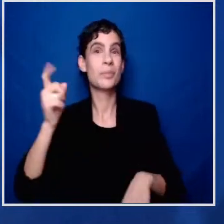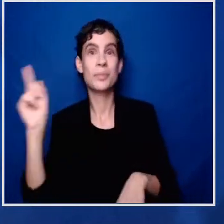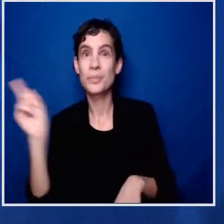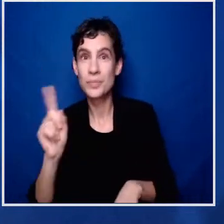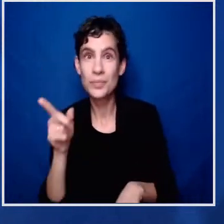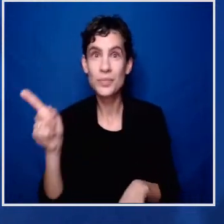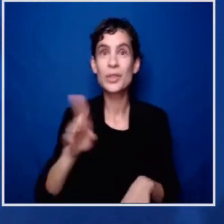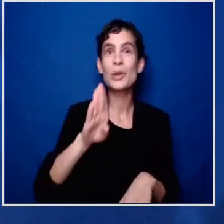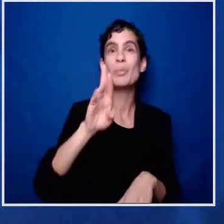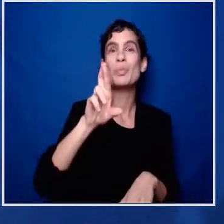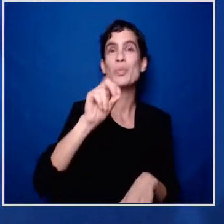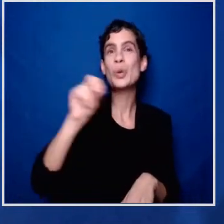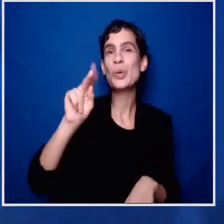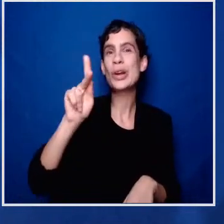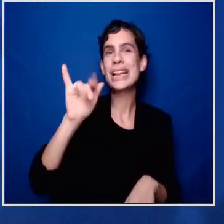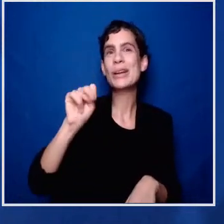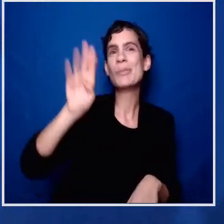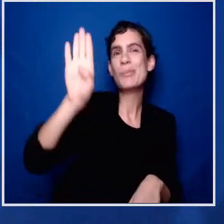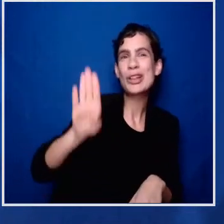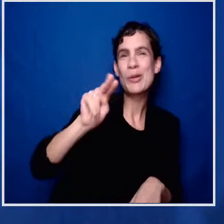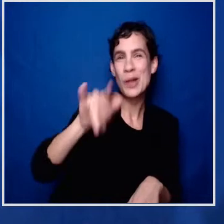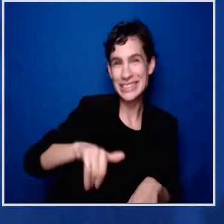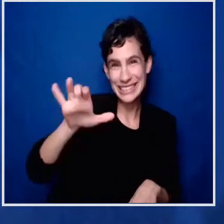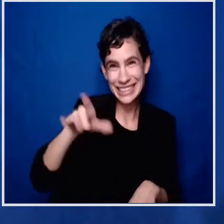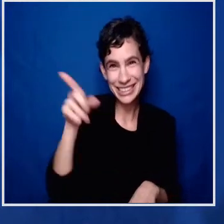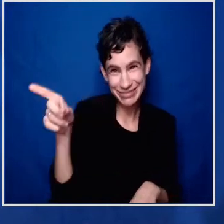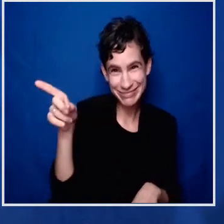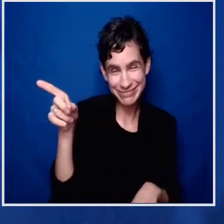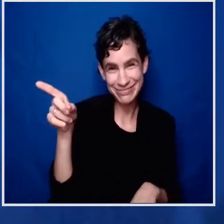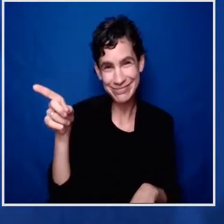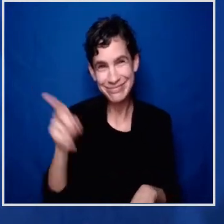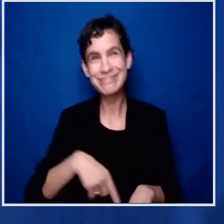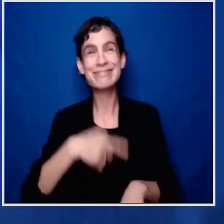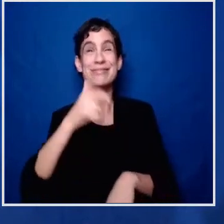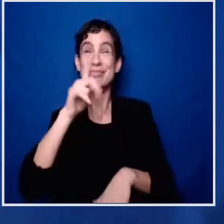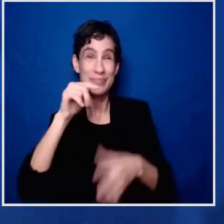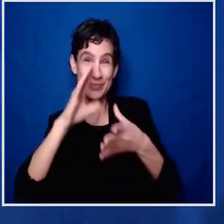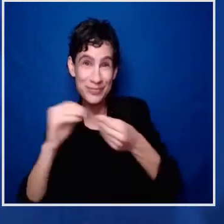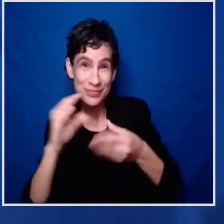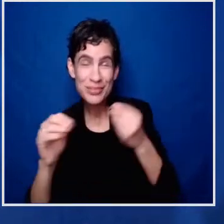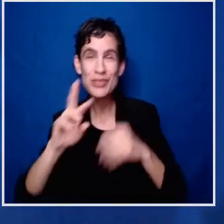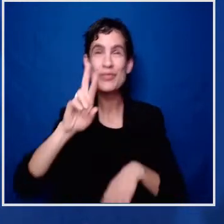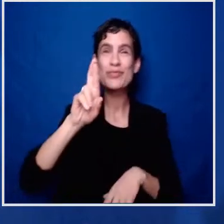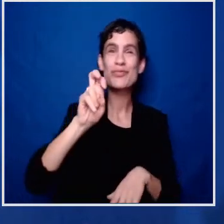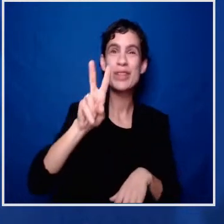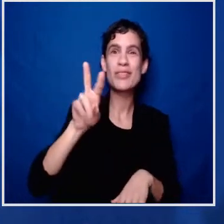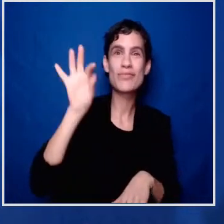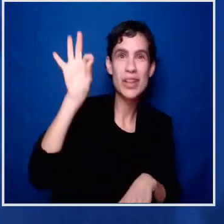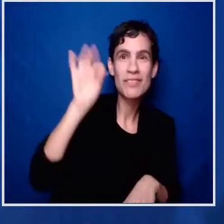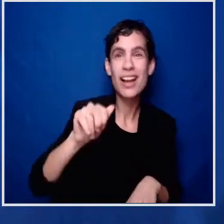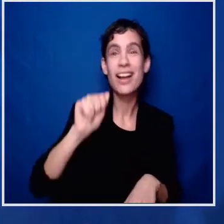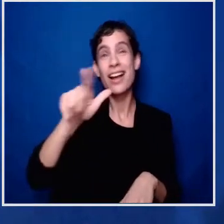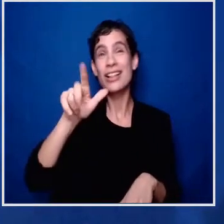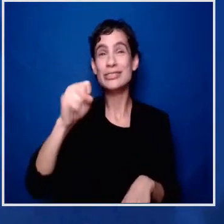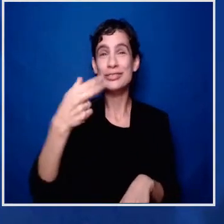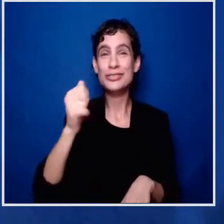CIVIL RIGHTS ACTIVIST, FOUNDER OF THE NATIONAL ACTION NETWORK.